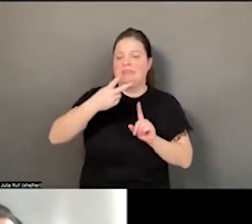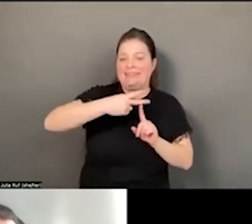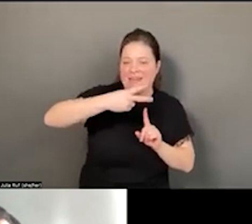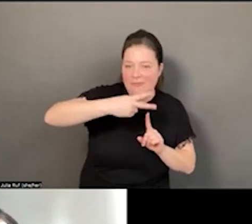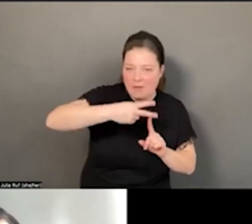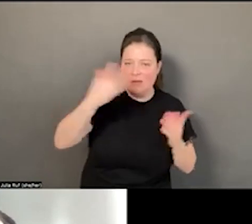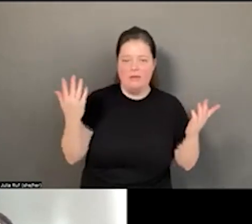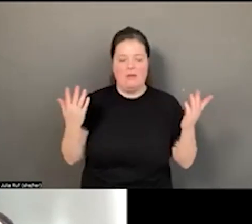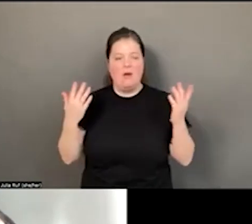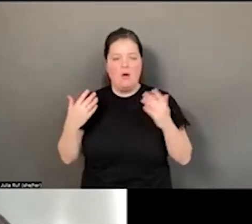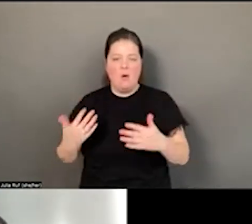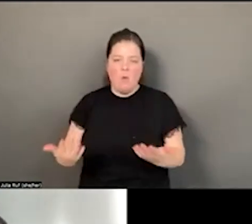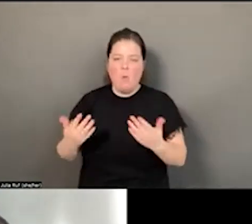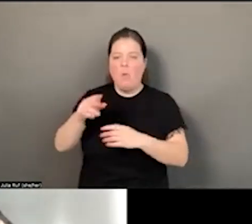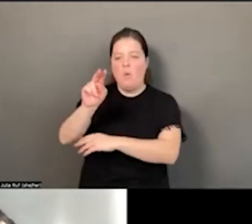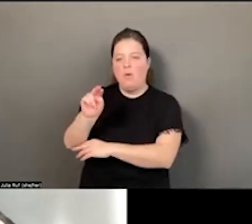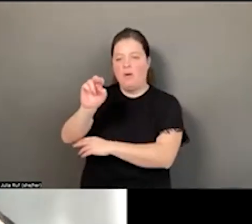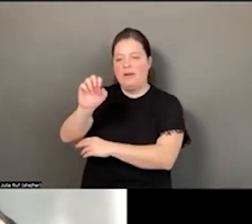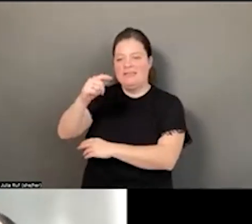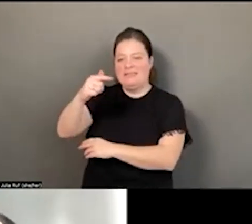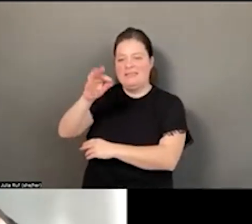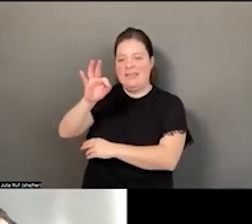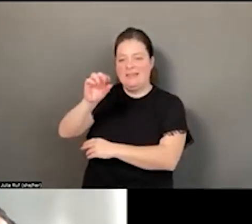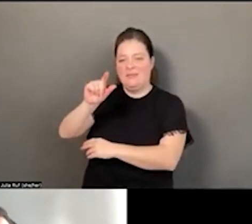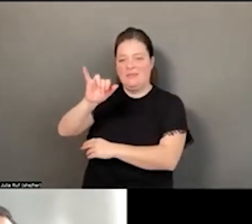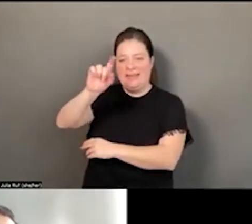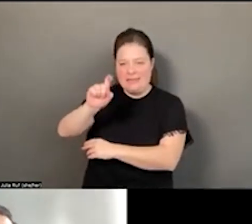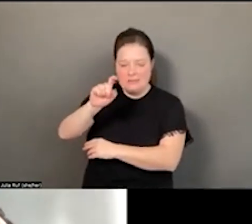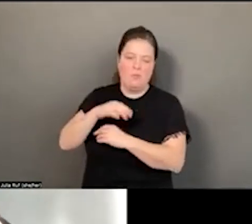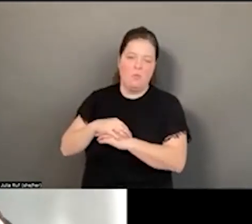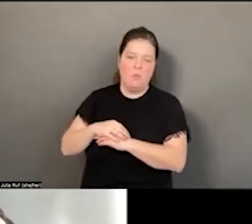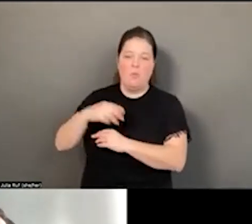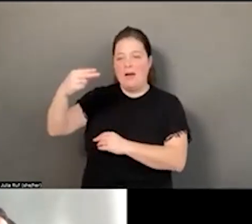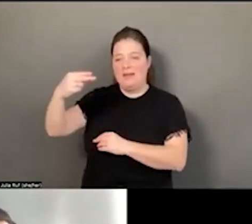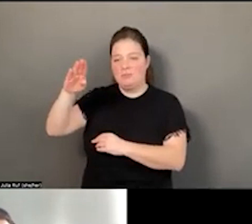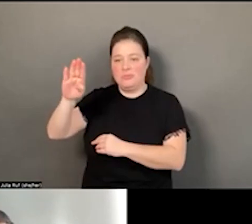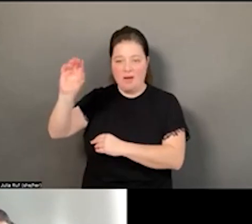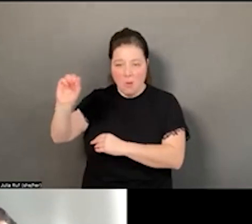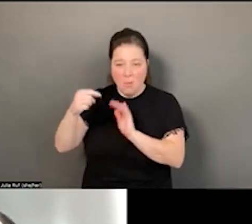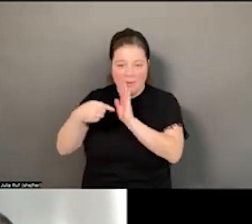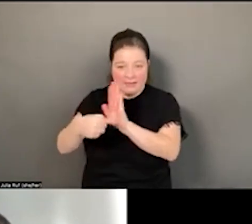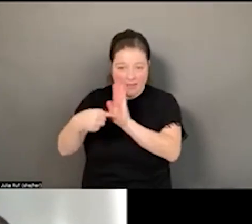demand platforms such as Netflix or HBO, for example. They make their services, meaning their programs,